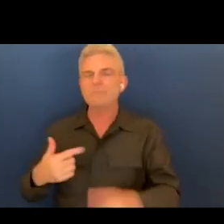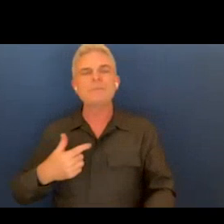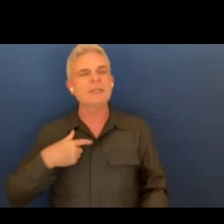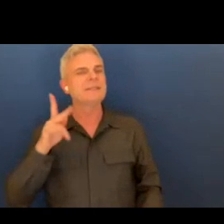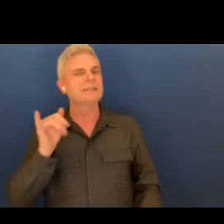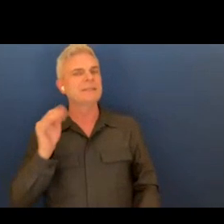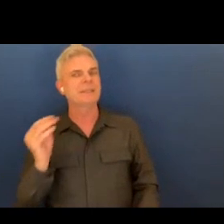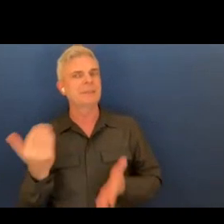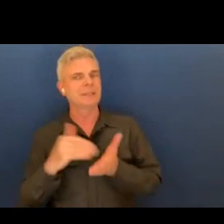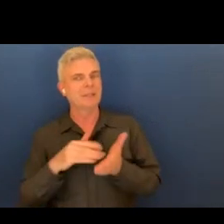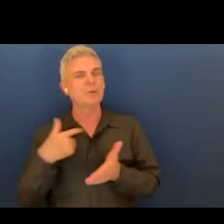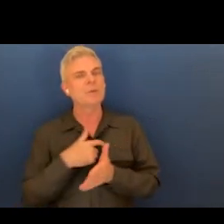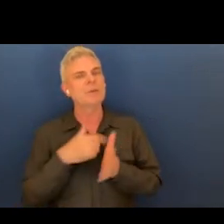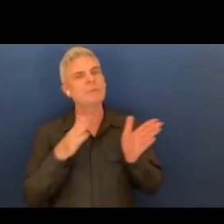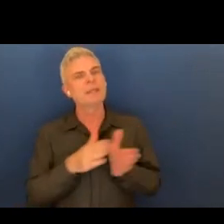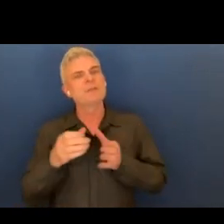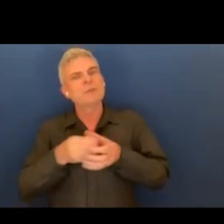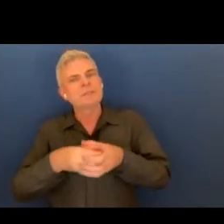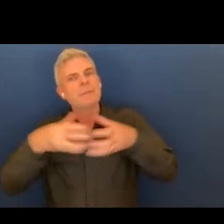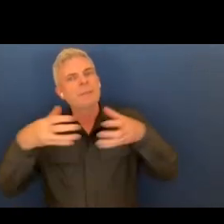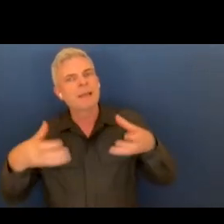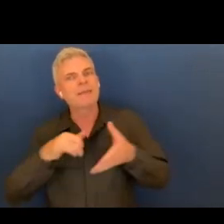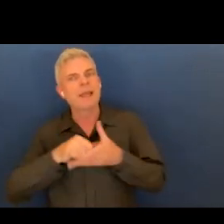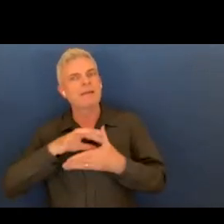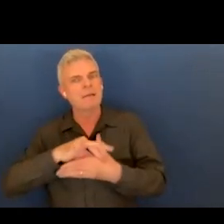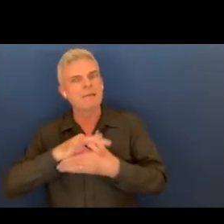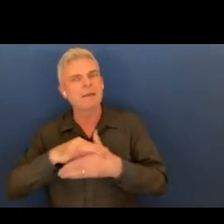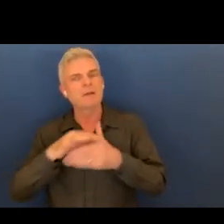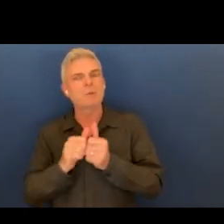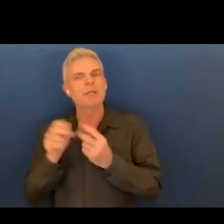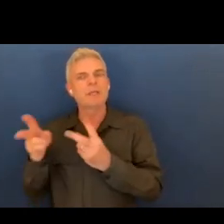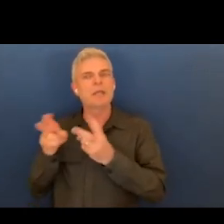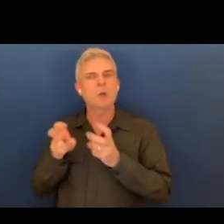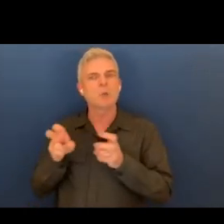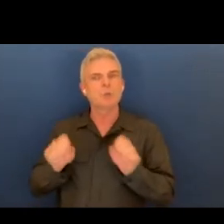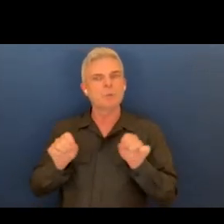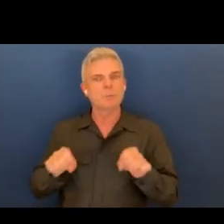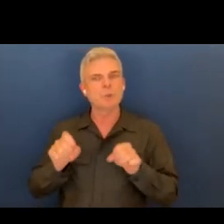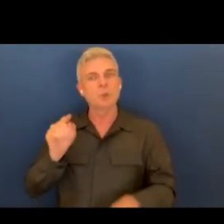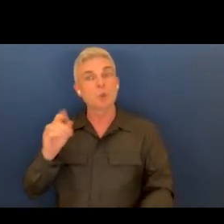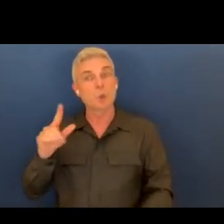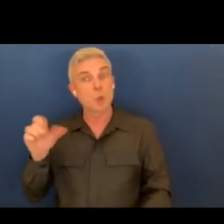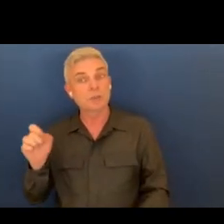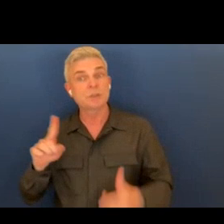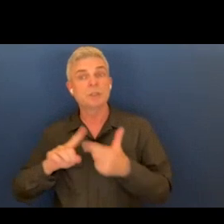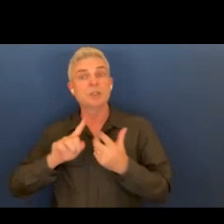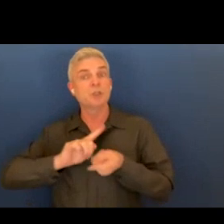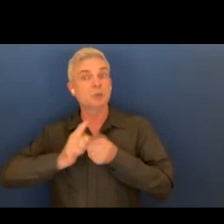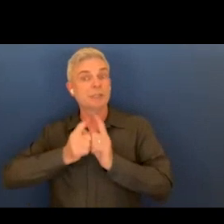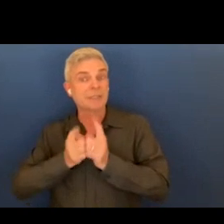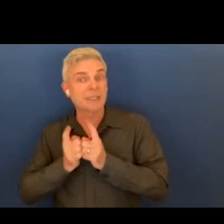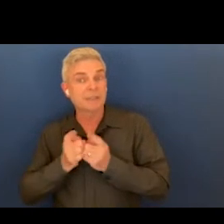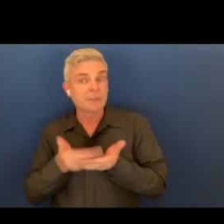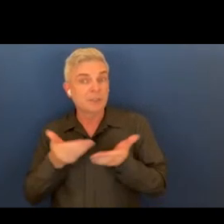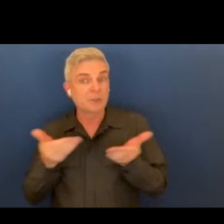We plan to expand the content with downloadable tools, translated materials, and (potentially)